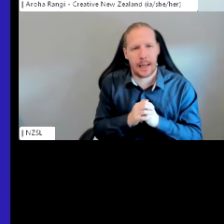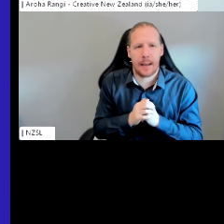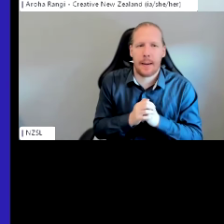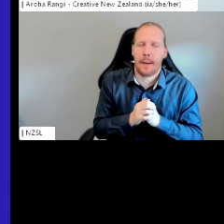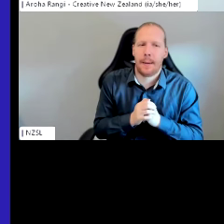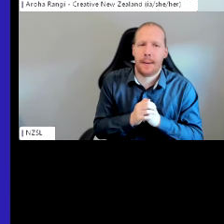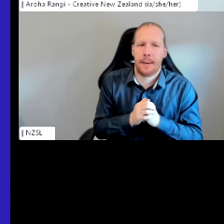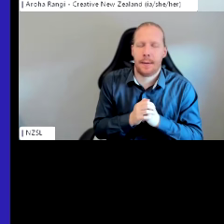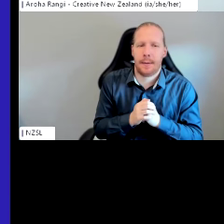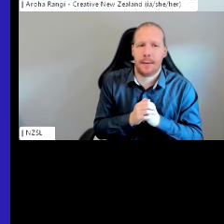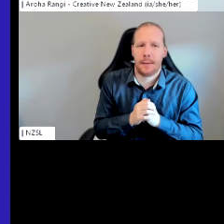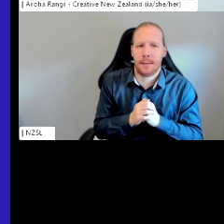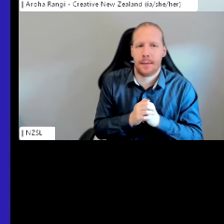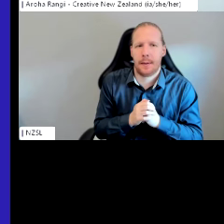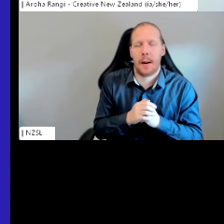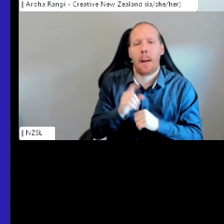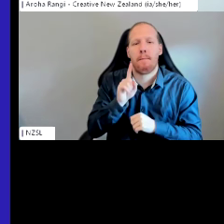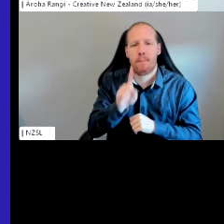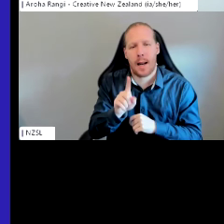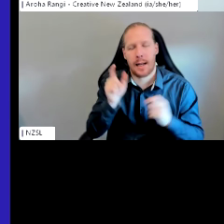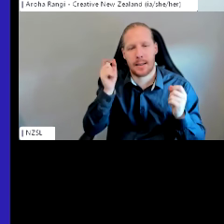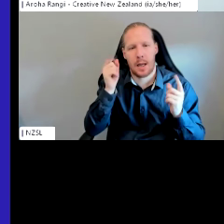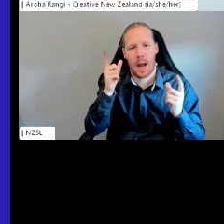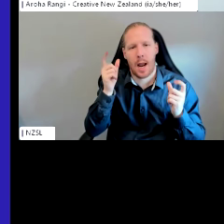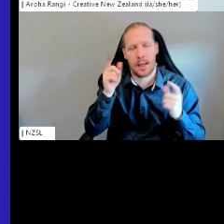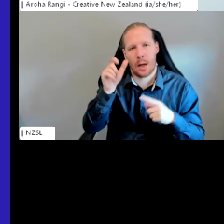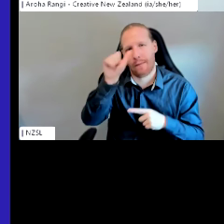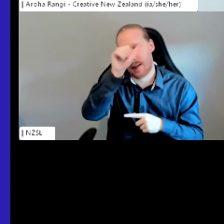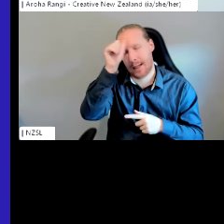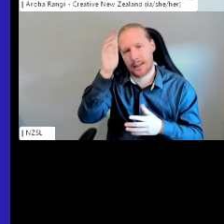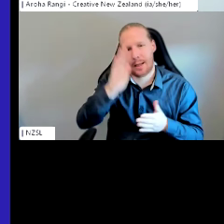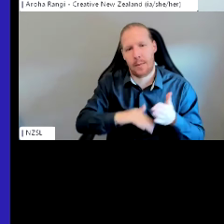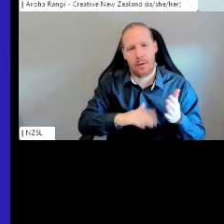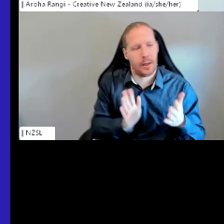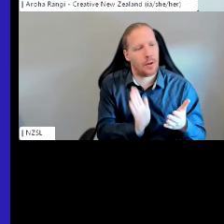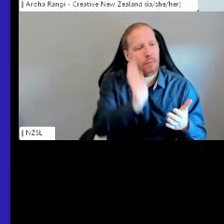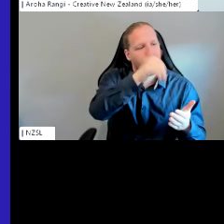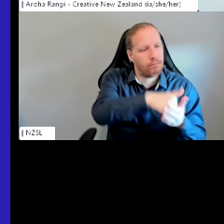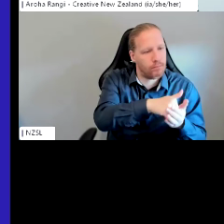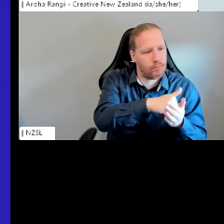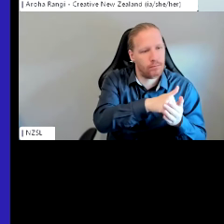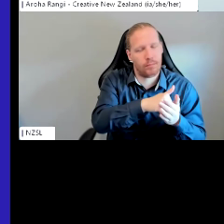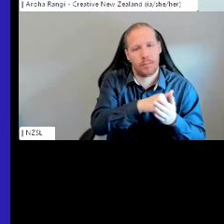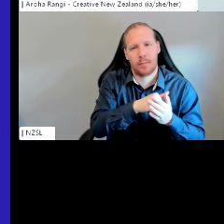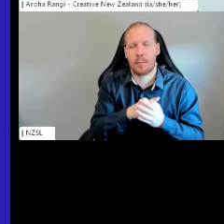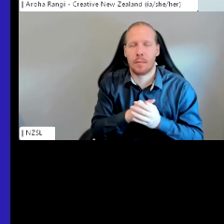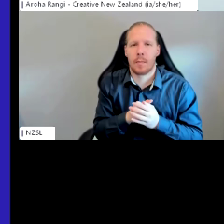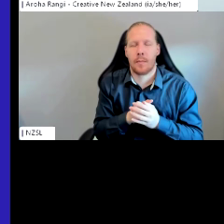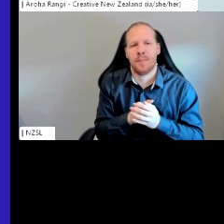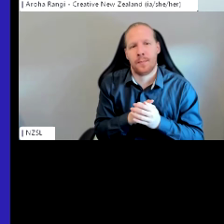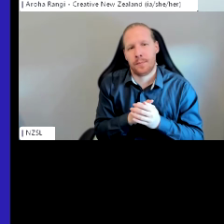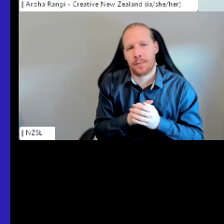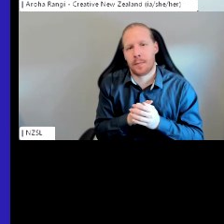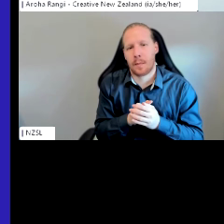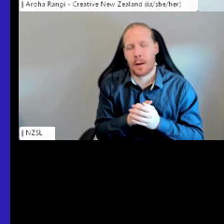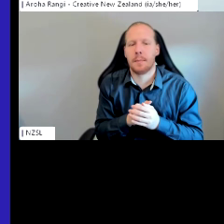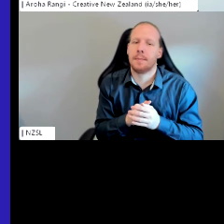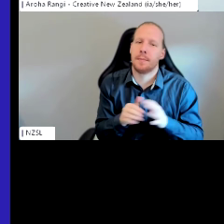the experience and the spectacle and the um and the occasion. And we're often marketing opera and